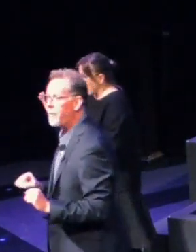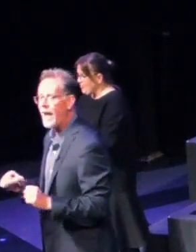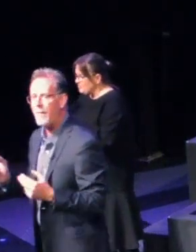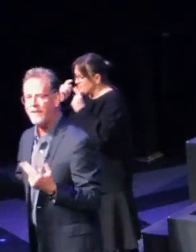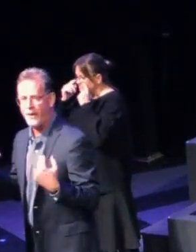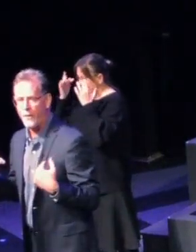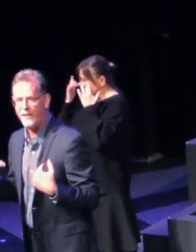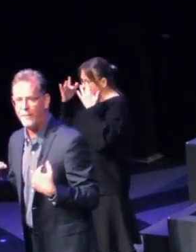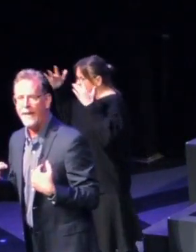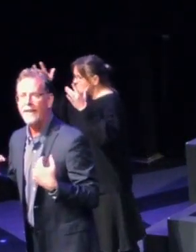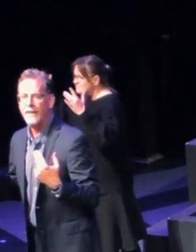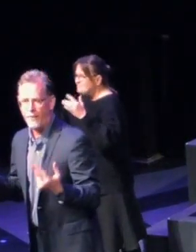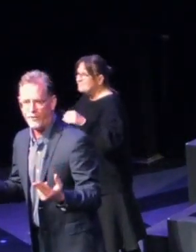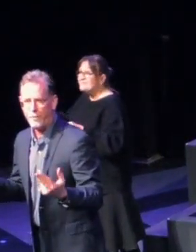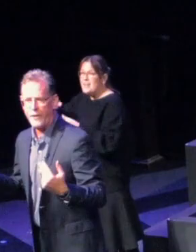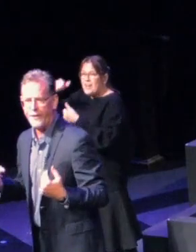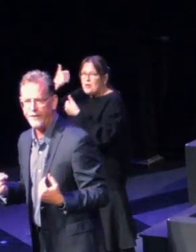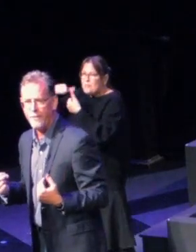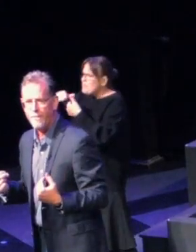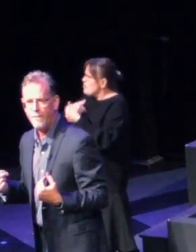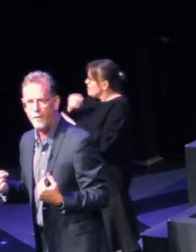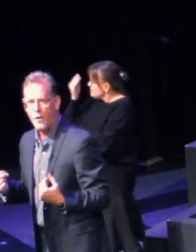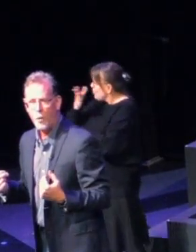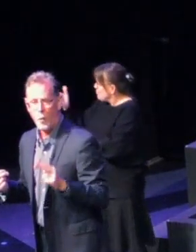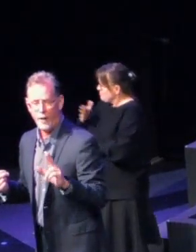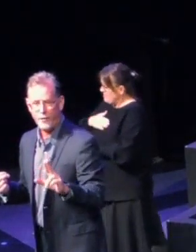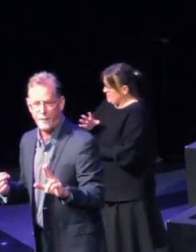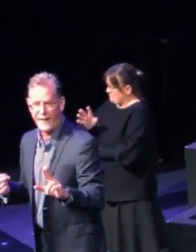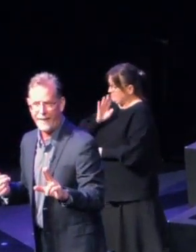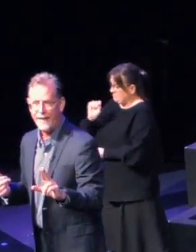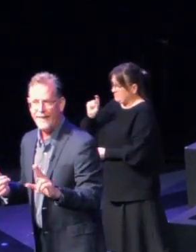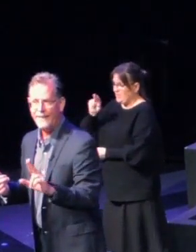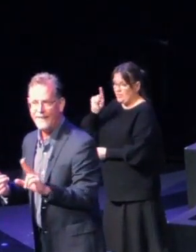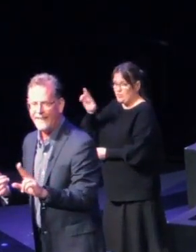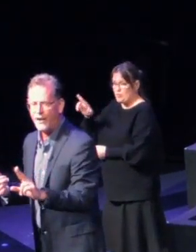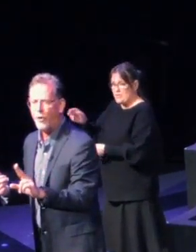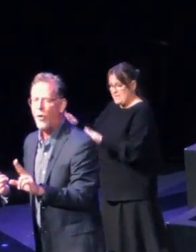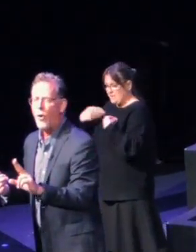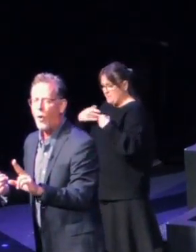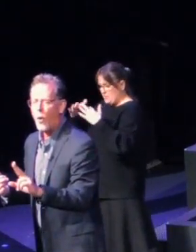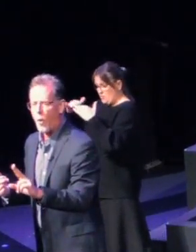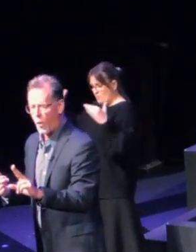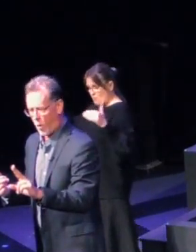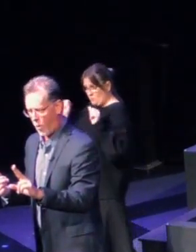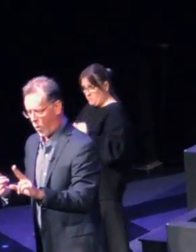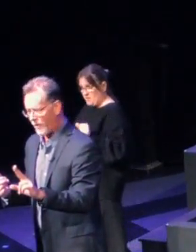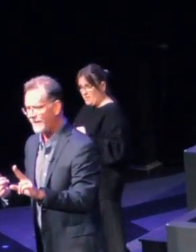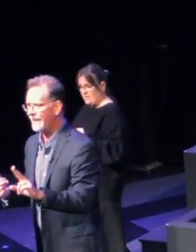Remember how my stutter gives me diverse abilities, one of those being detail orientated.